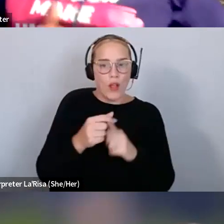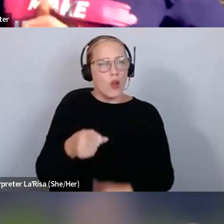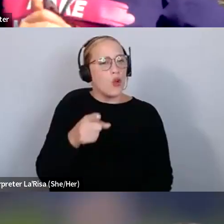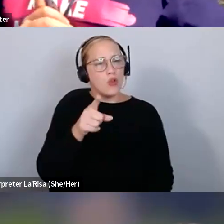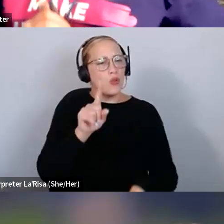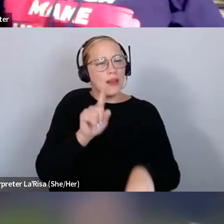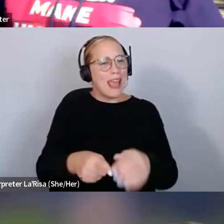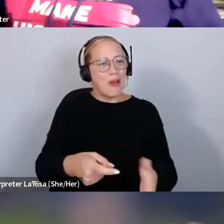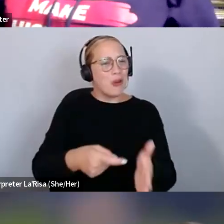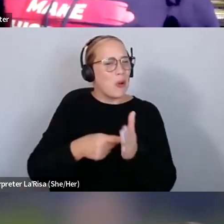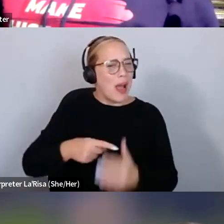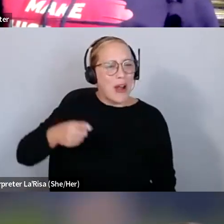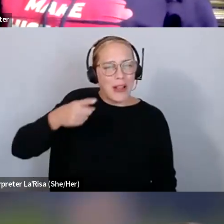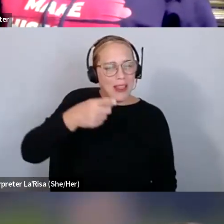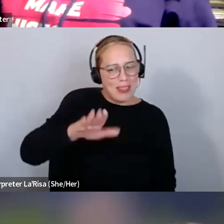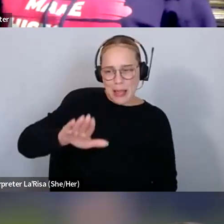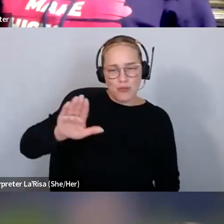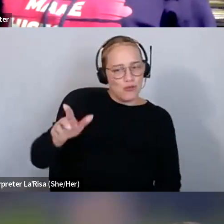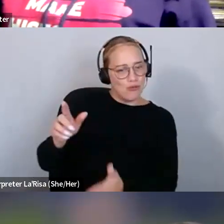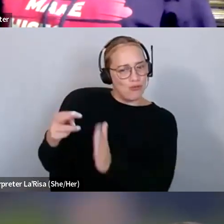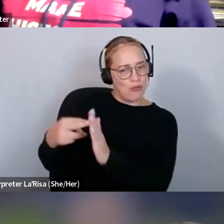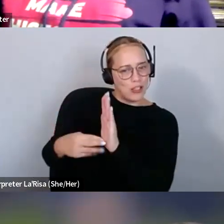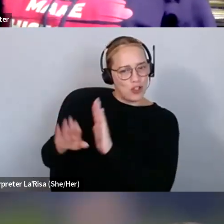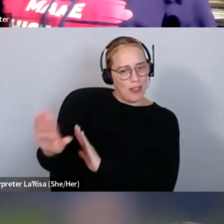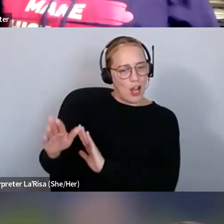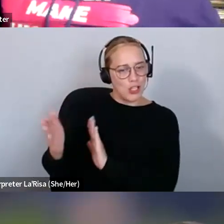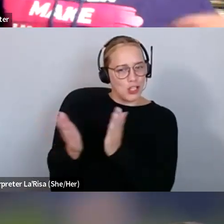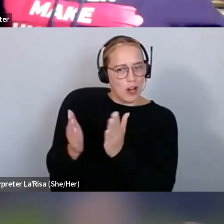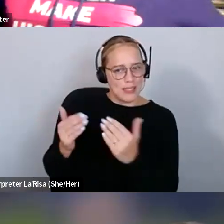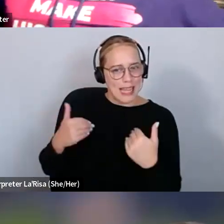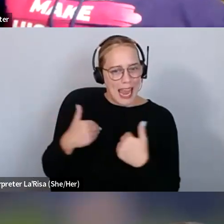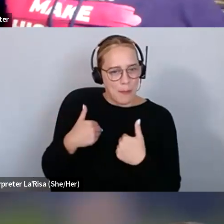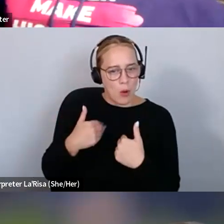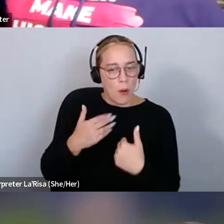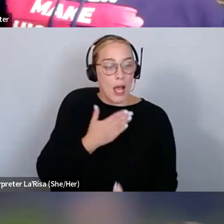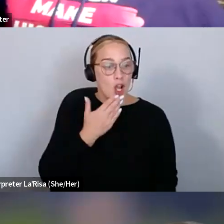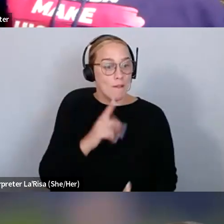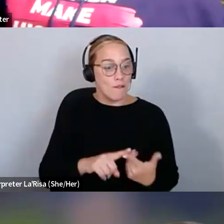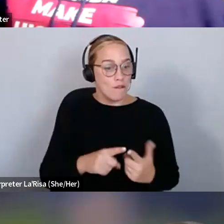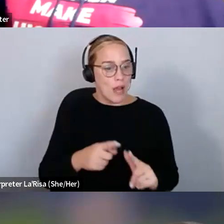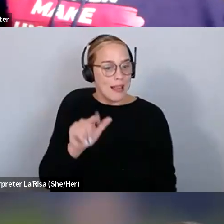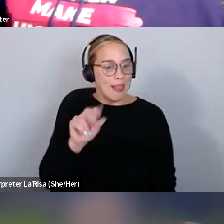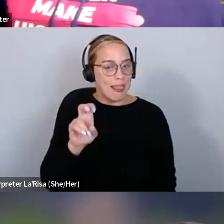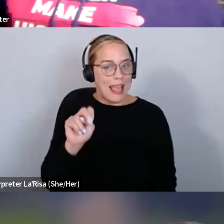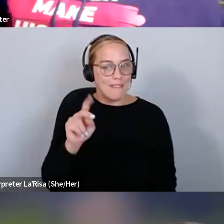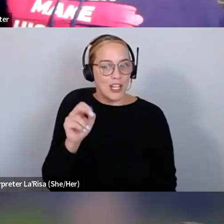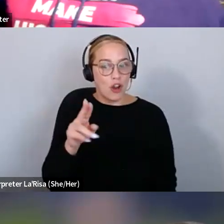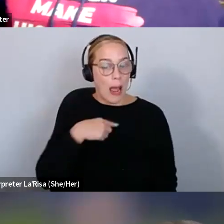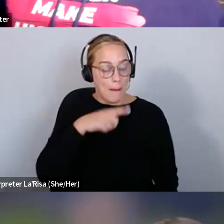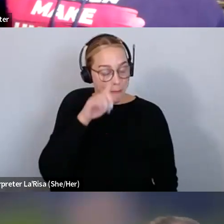animal. You you don't need to ask for permission for your service animal. Under the ADA, your service animal can go with you. You do not